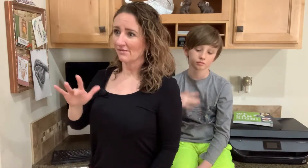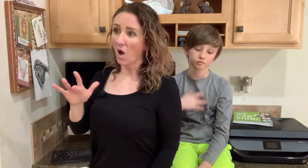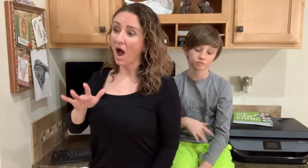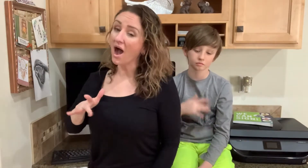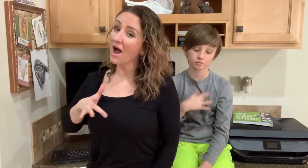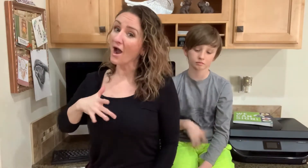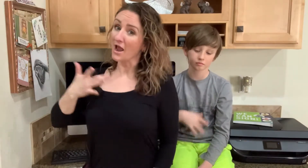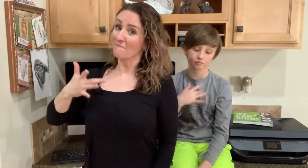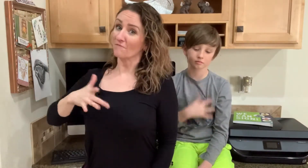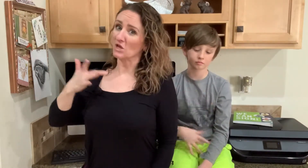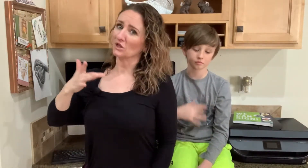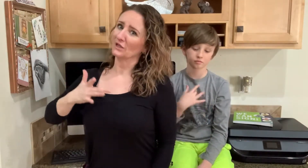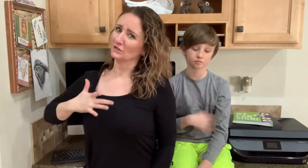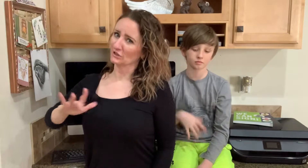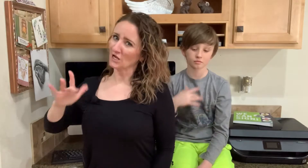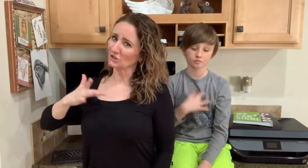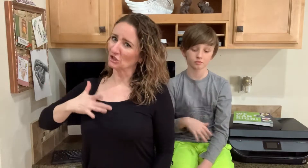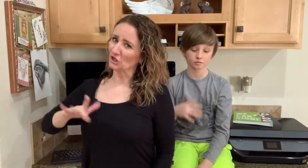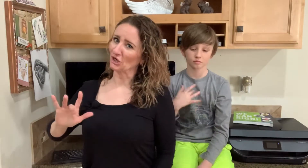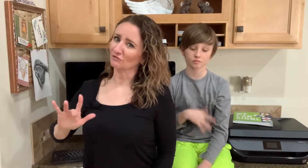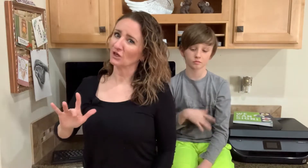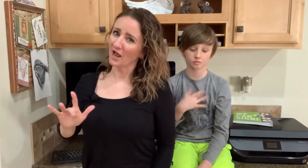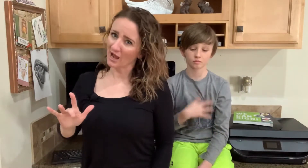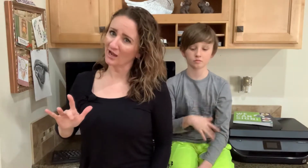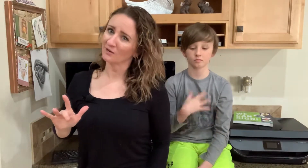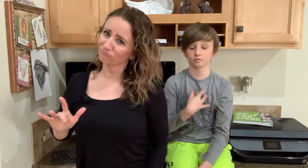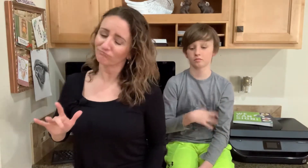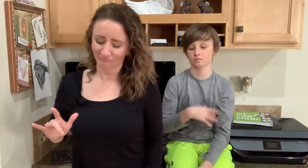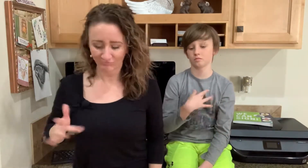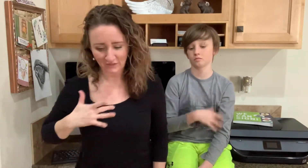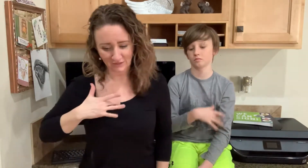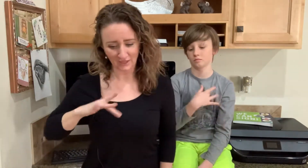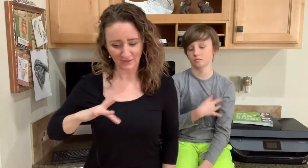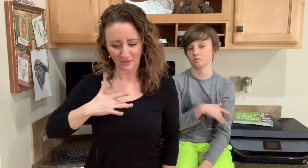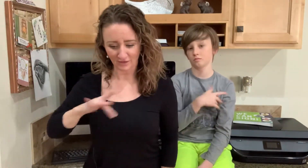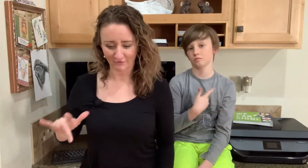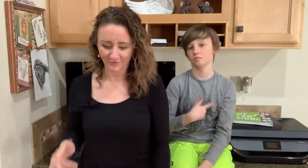So I am feeling sensitive today. Sensitive.